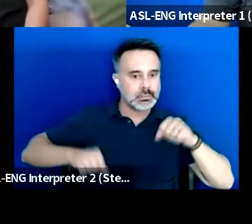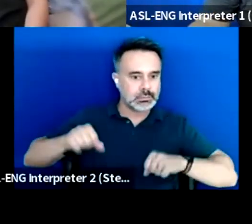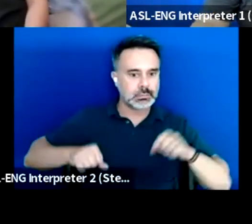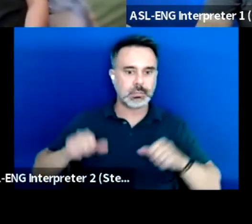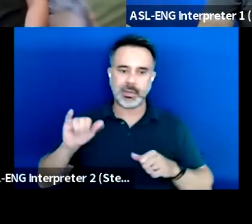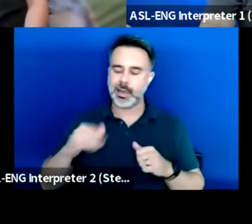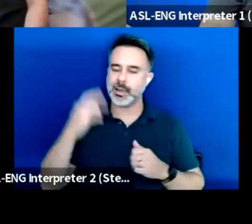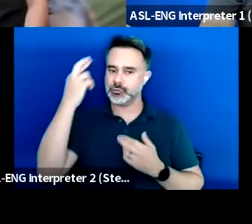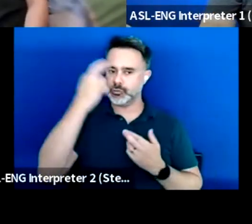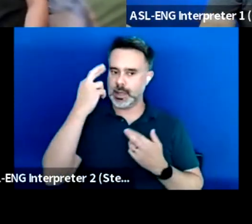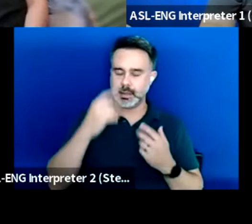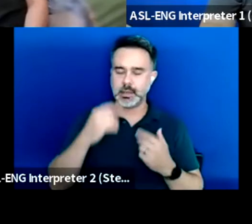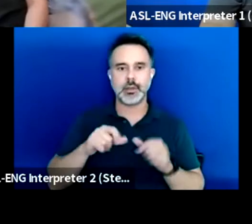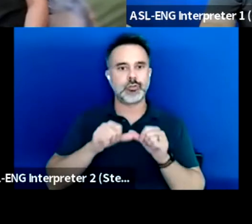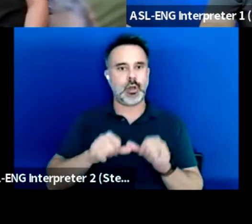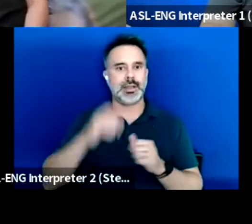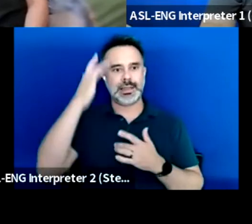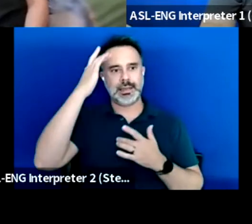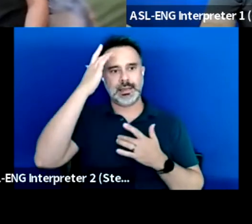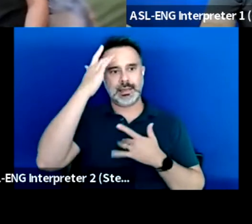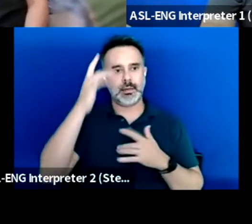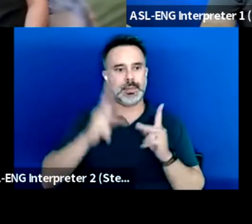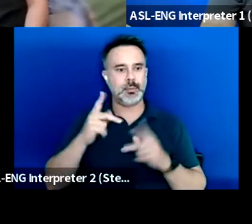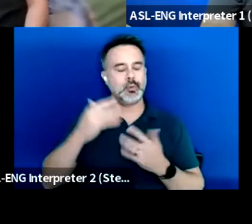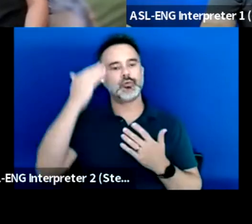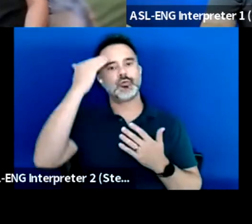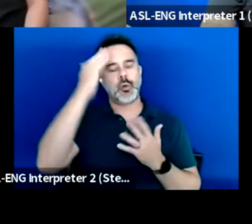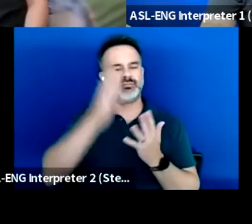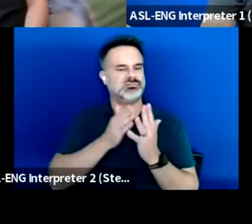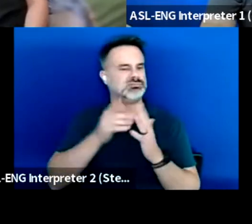to preserve myself against forces that tried to diminish and distort me,"